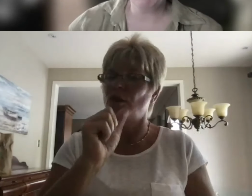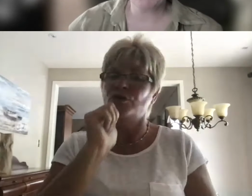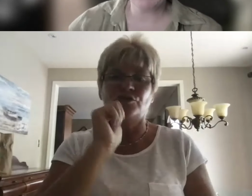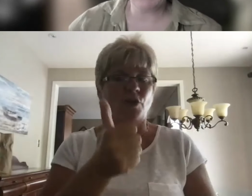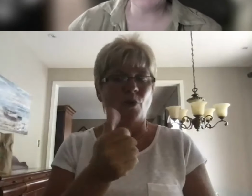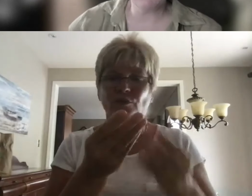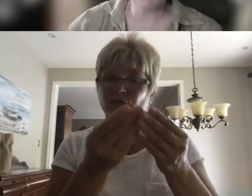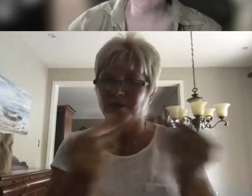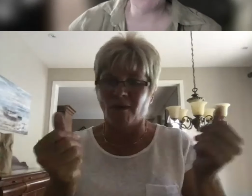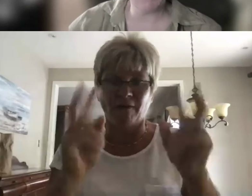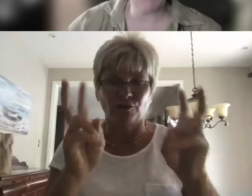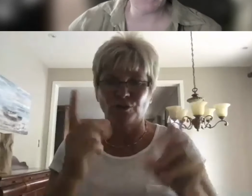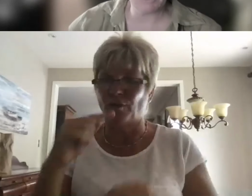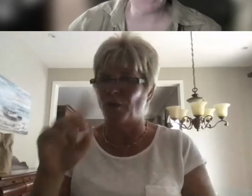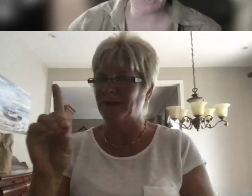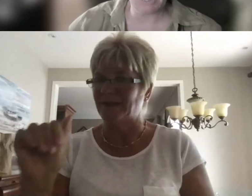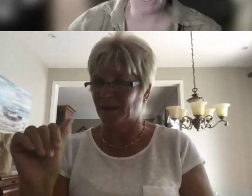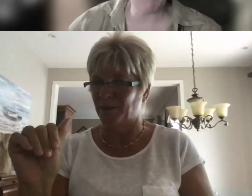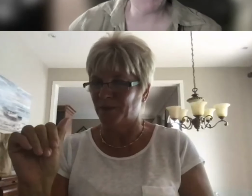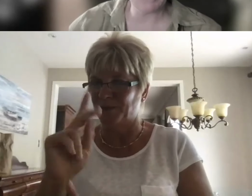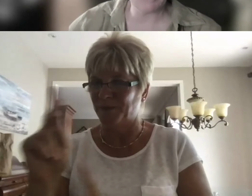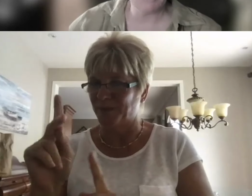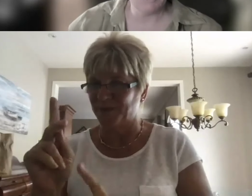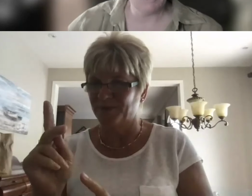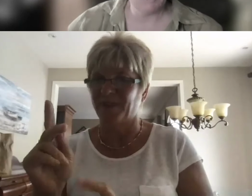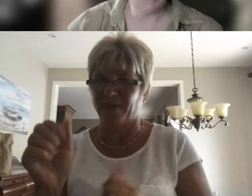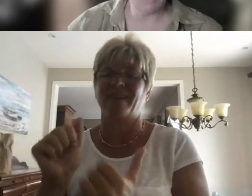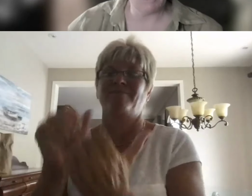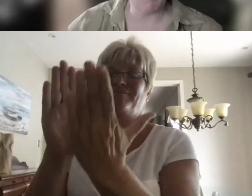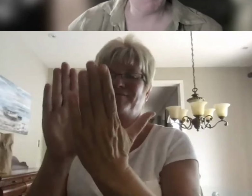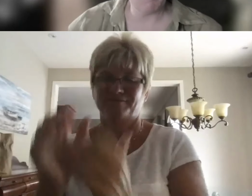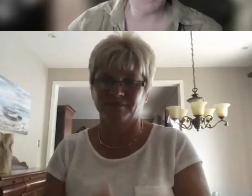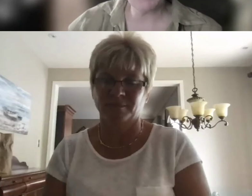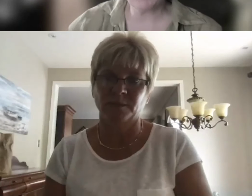One of the things that I've been thinking